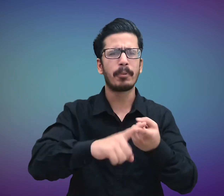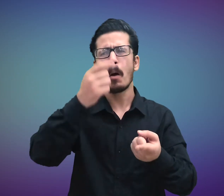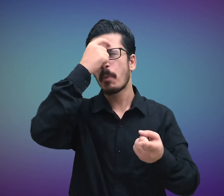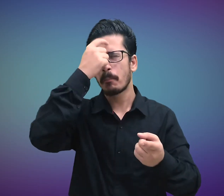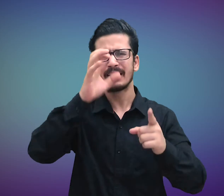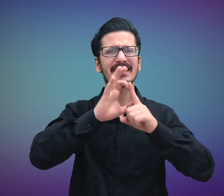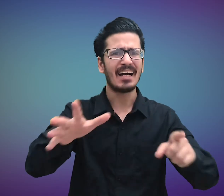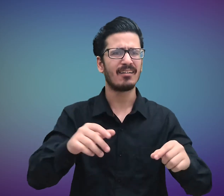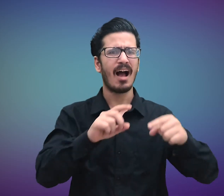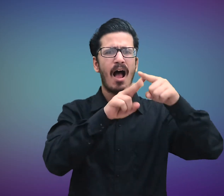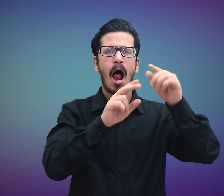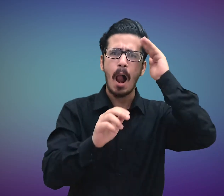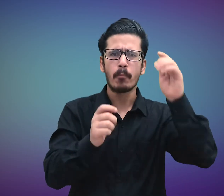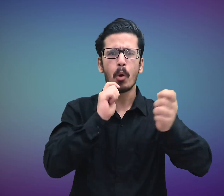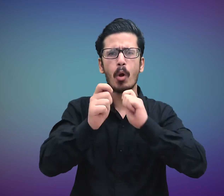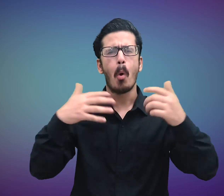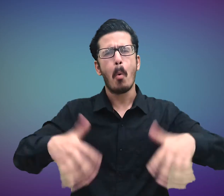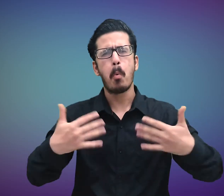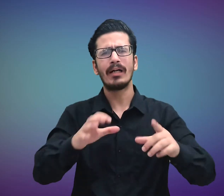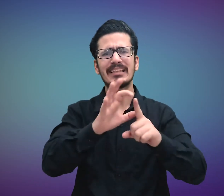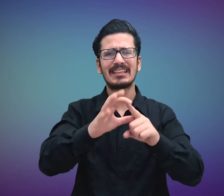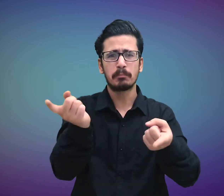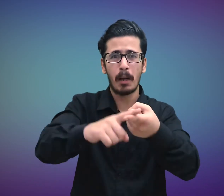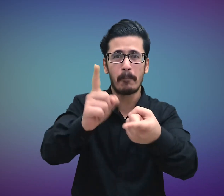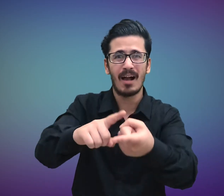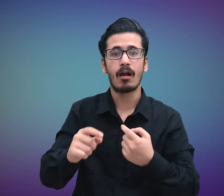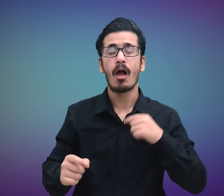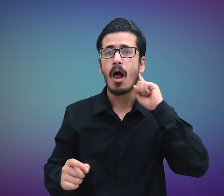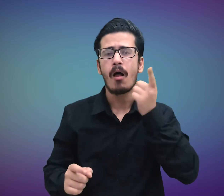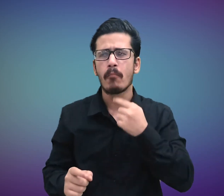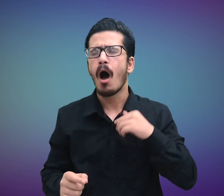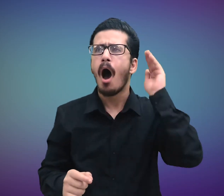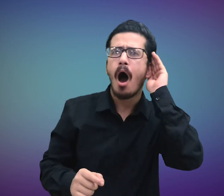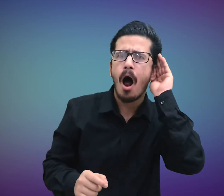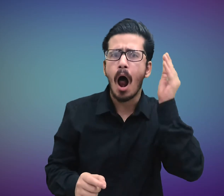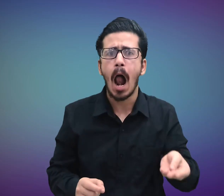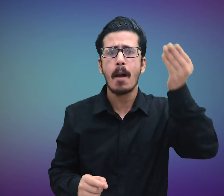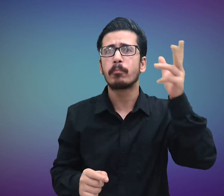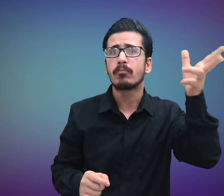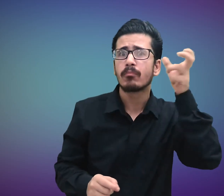can it be possible for deaf person to hear the tv news? No. The news bulletin and daily updates are not accessible to the deaf